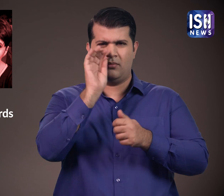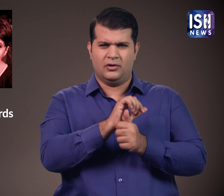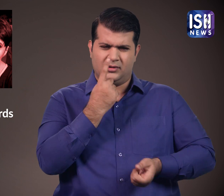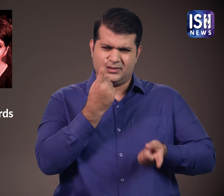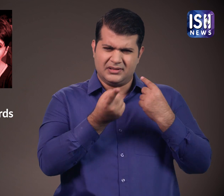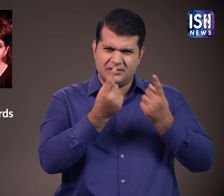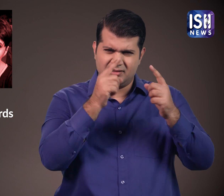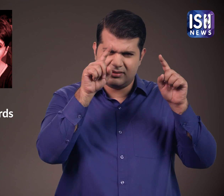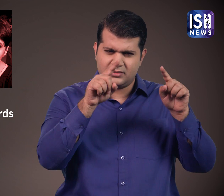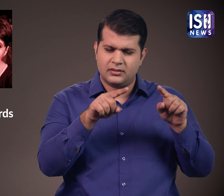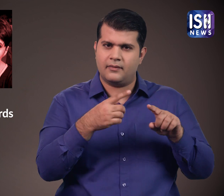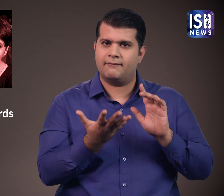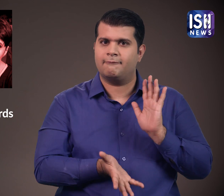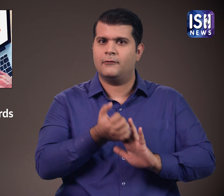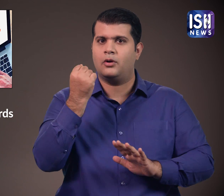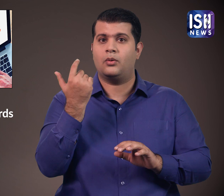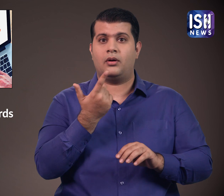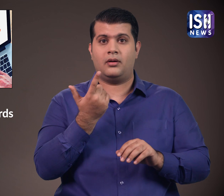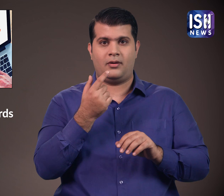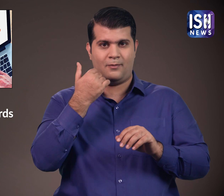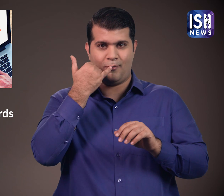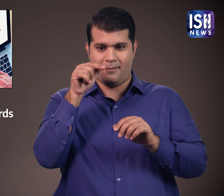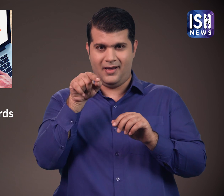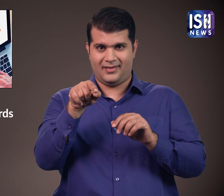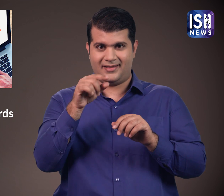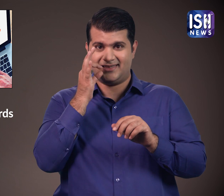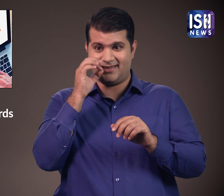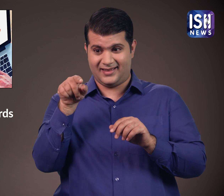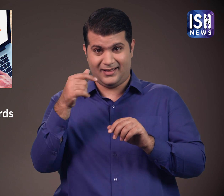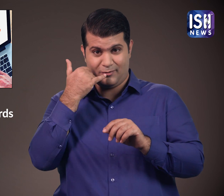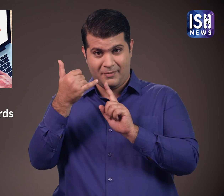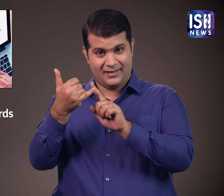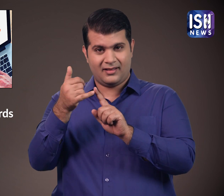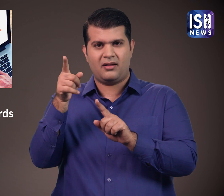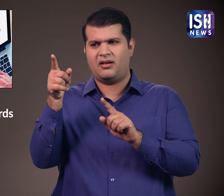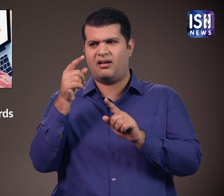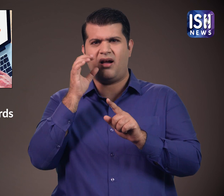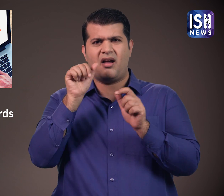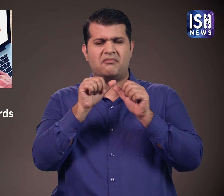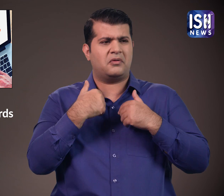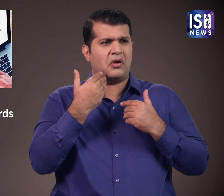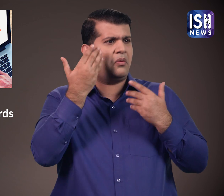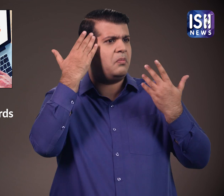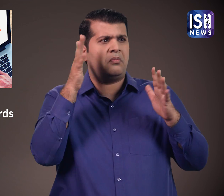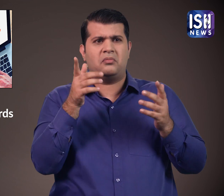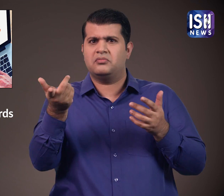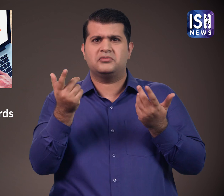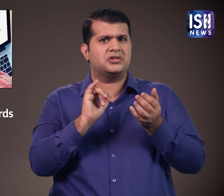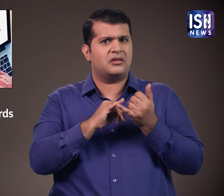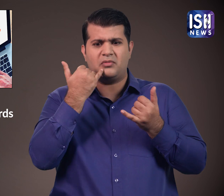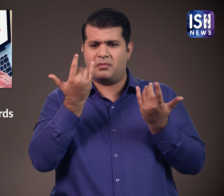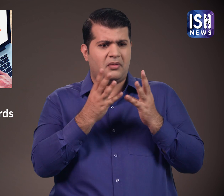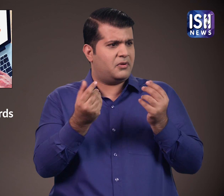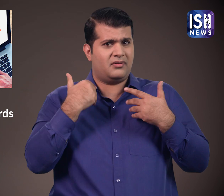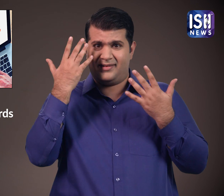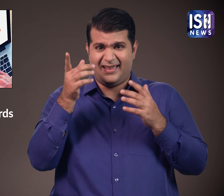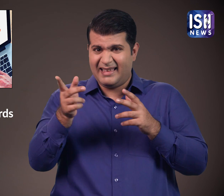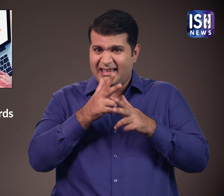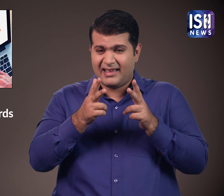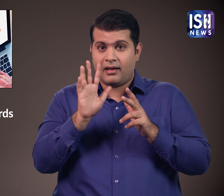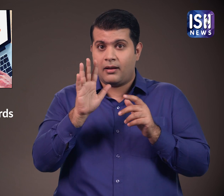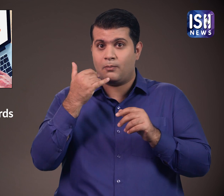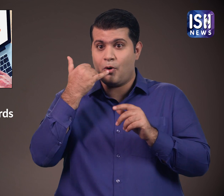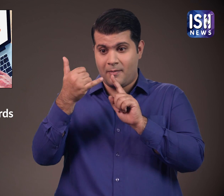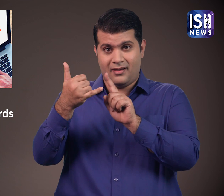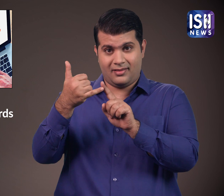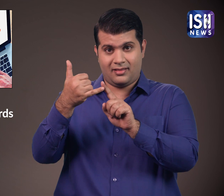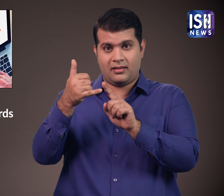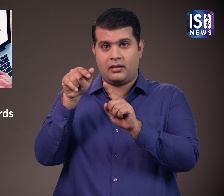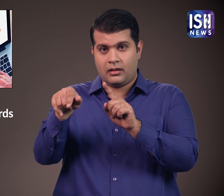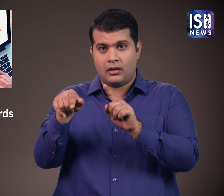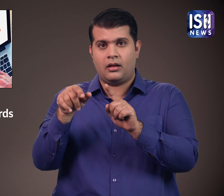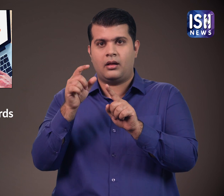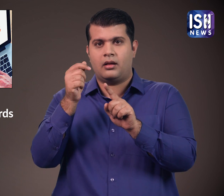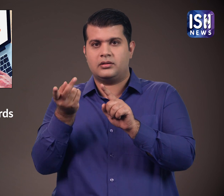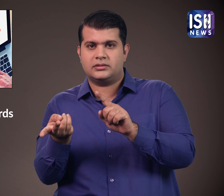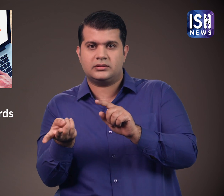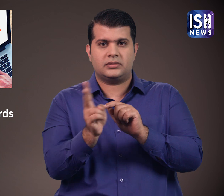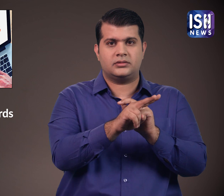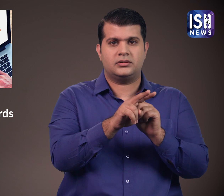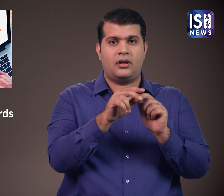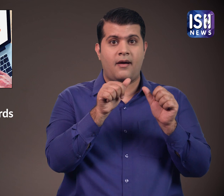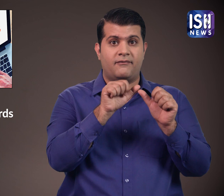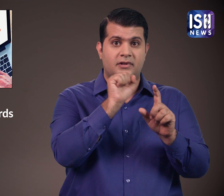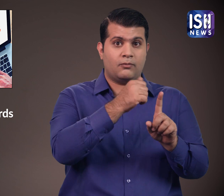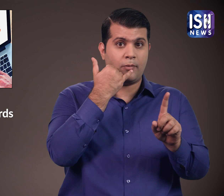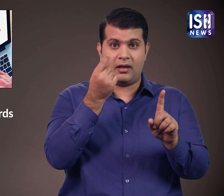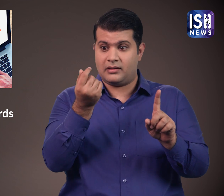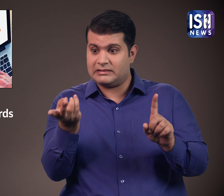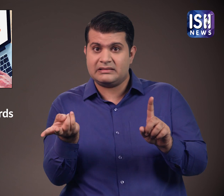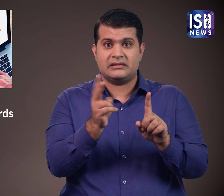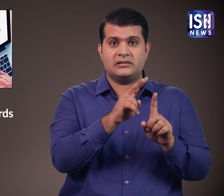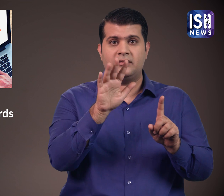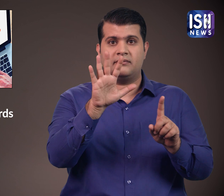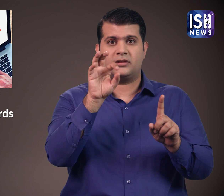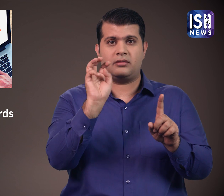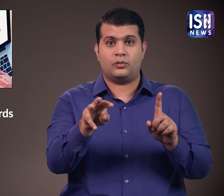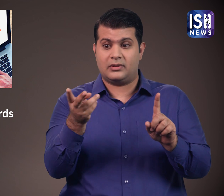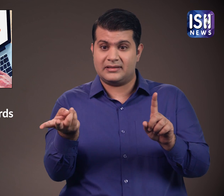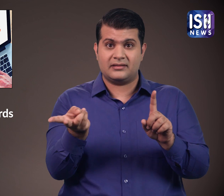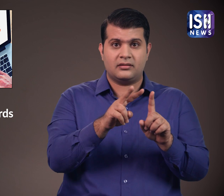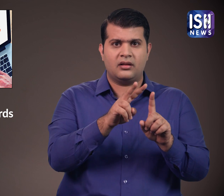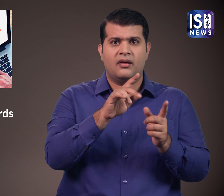The cops found that Aftab had transfered Rs 50,000 from Shraddha's phone which he said he knew nothing about.